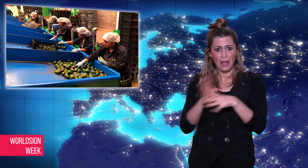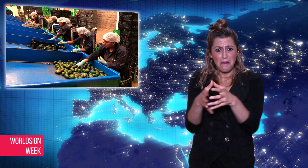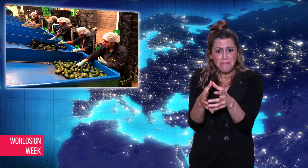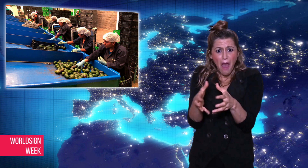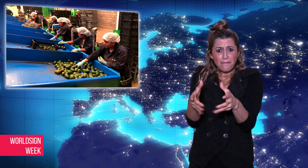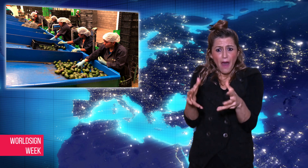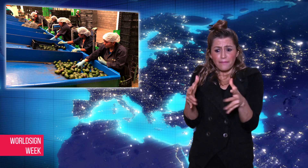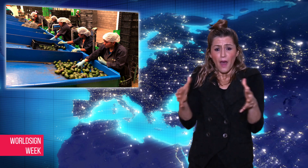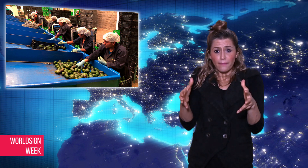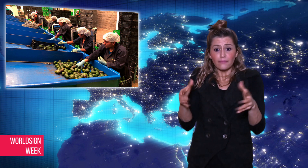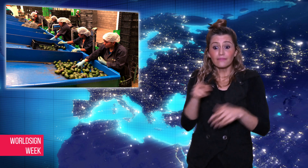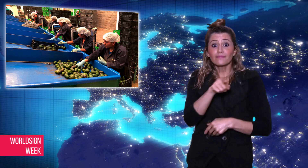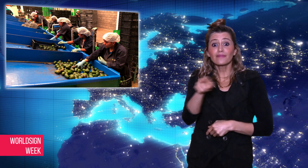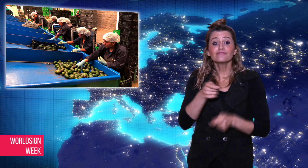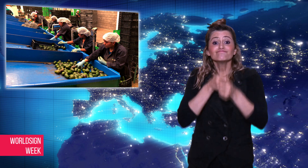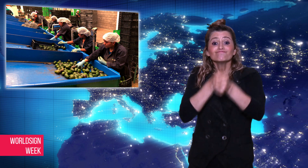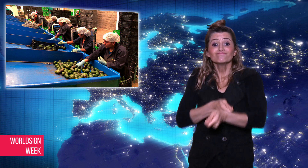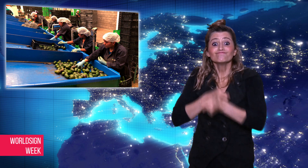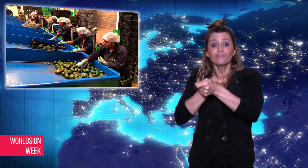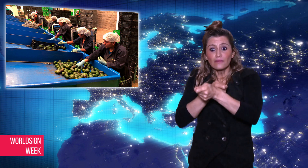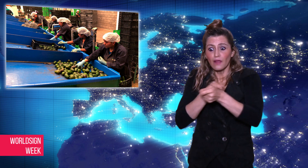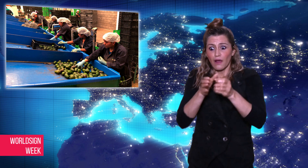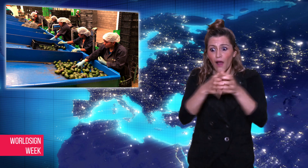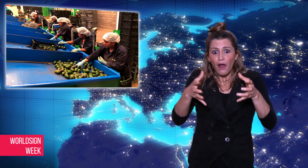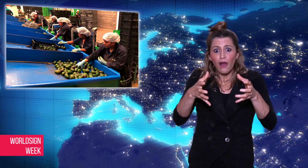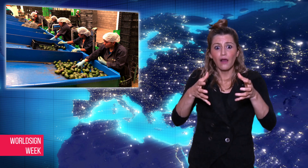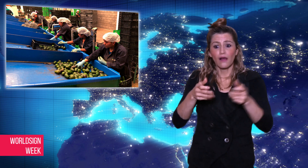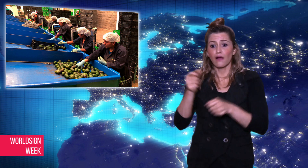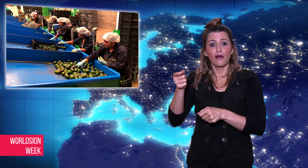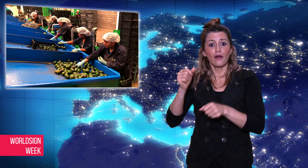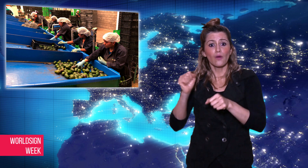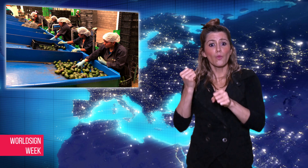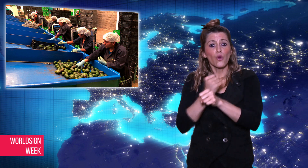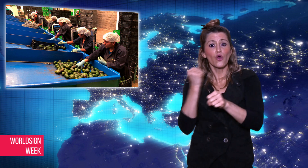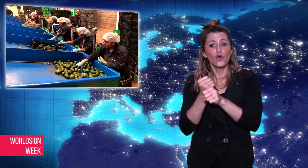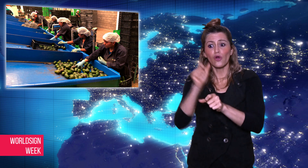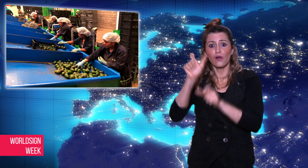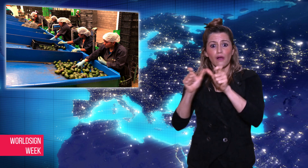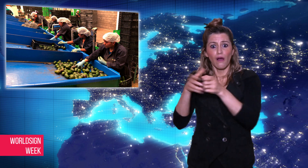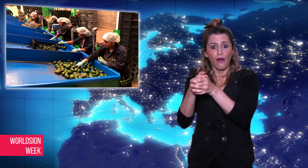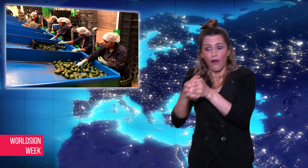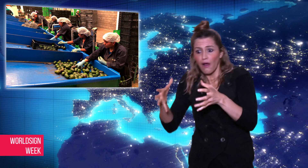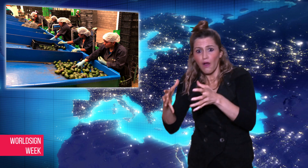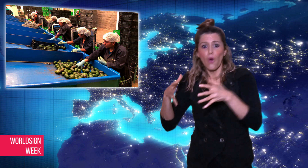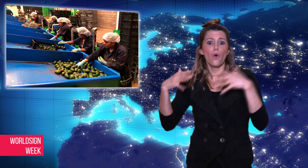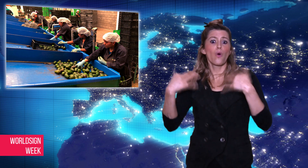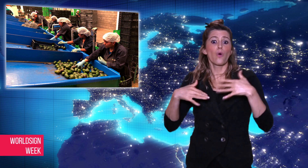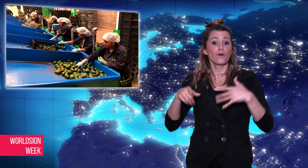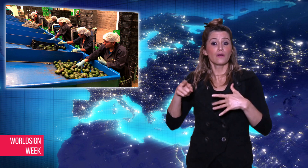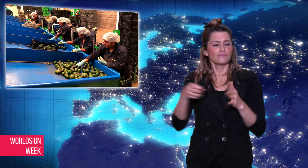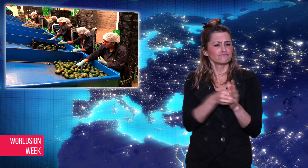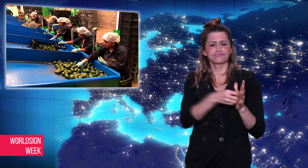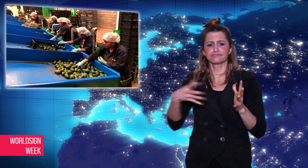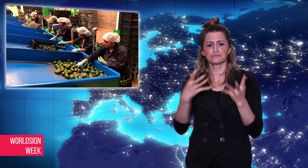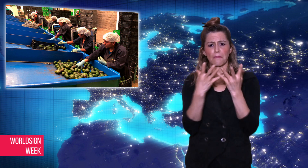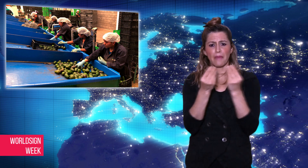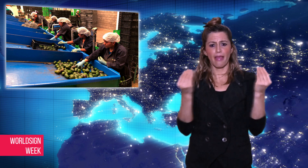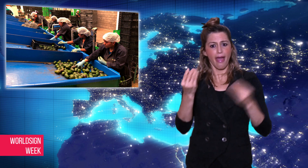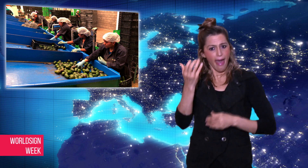thousands of jobs for people at farms